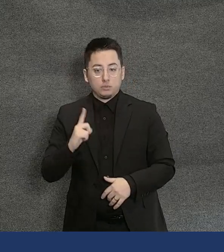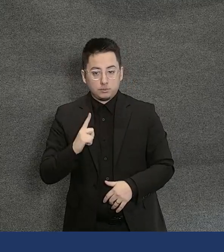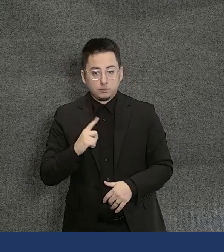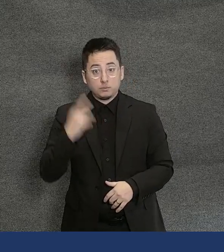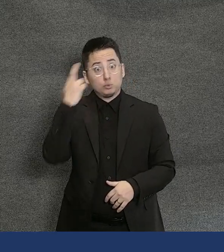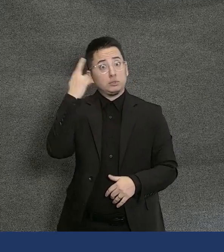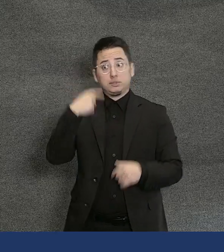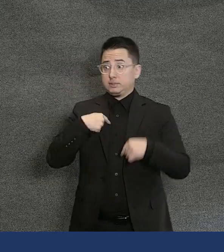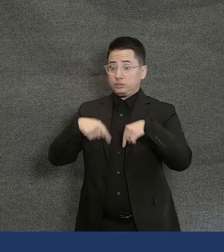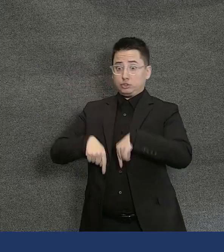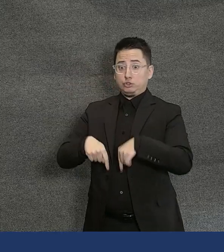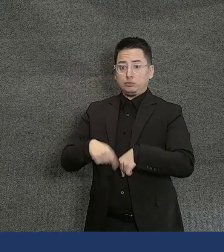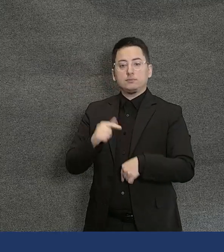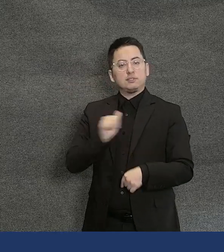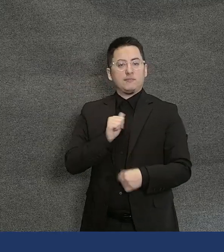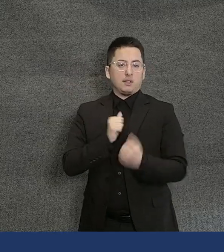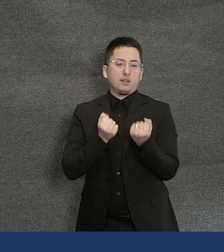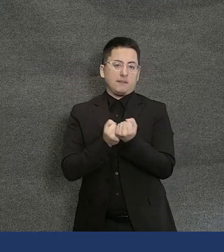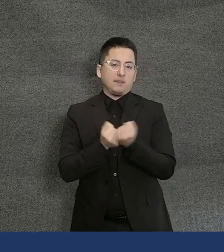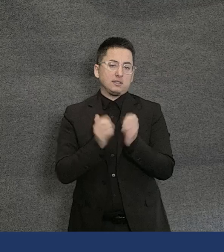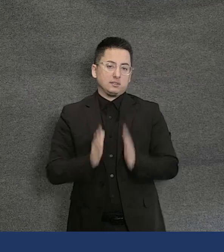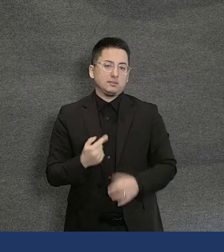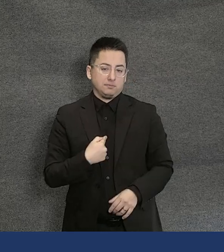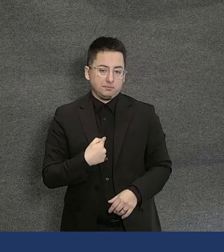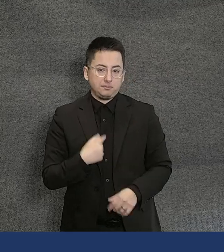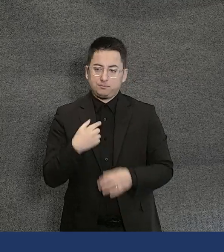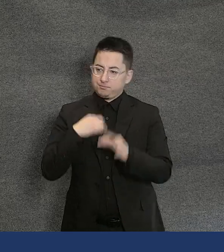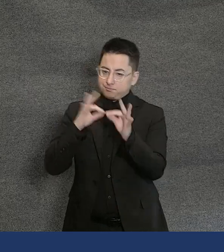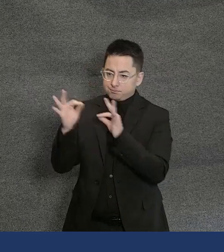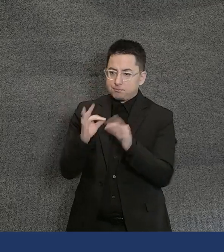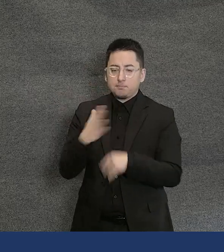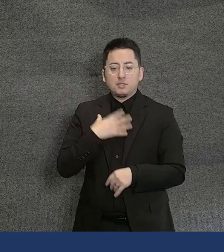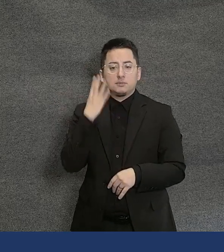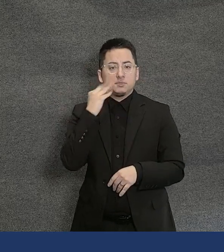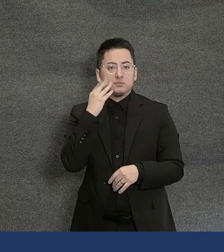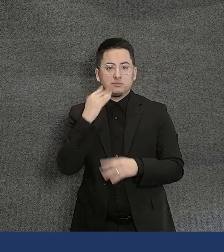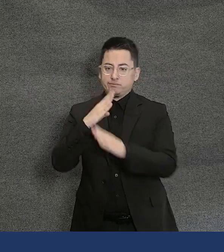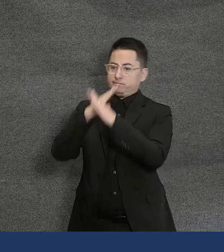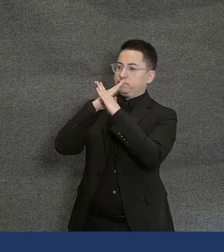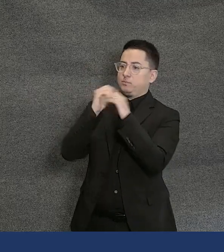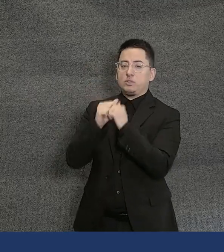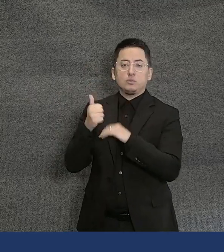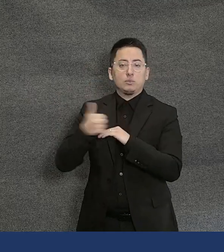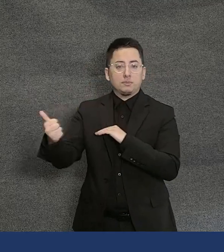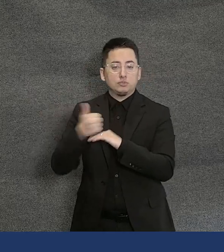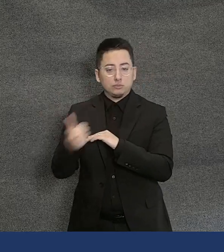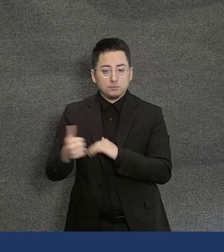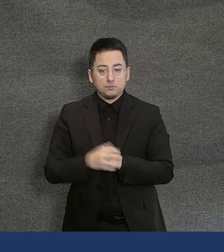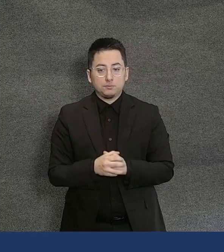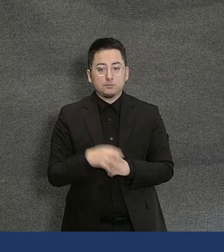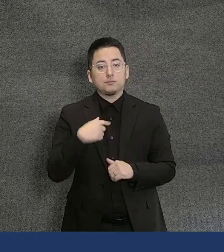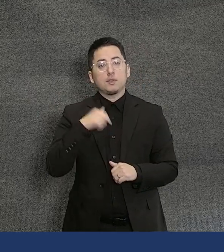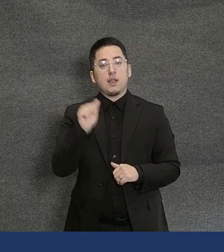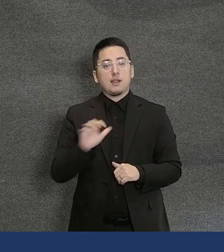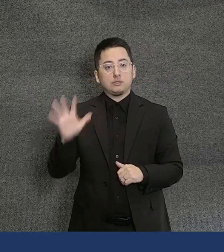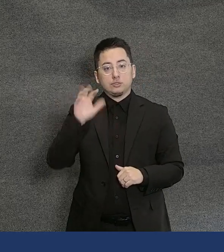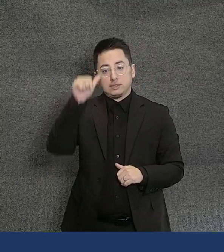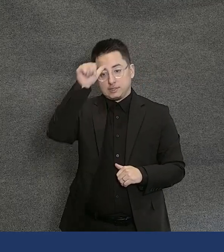to share my experiences with barriers to transportation. I'm an Asian-Indian male with glasses,